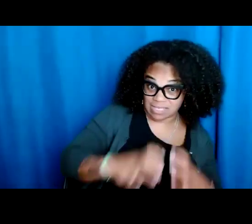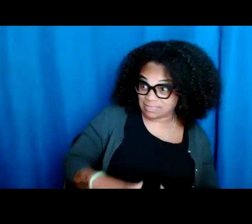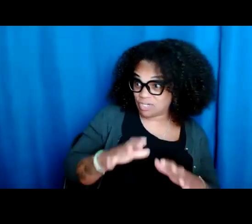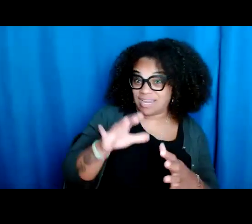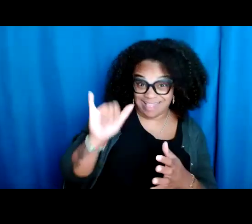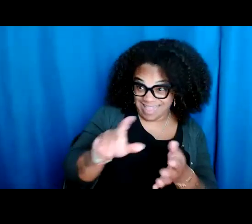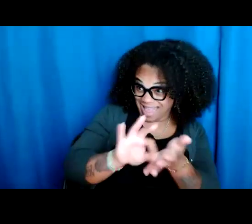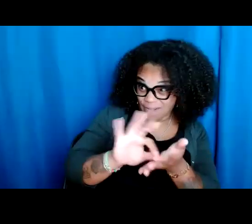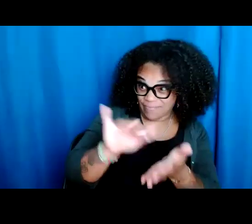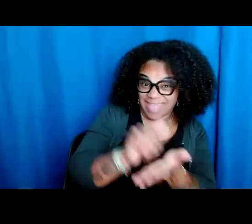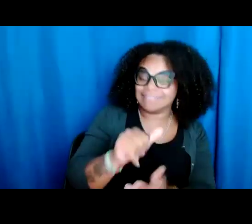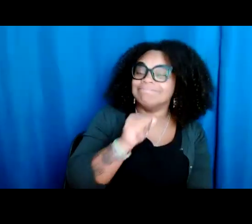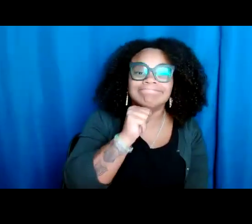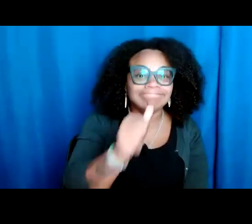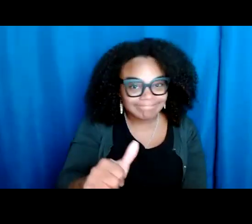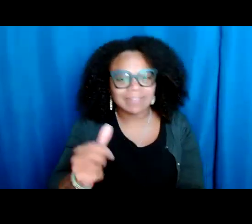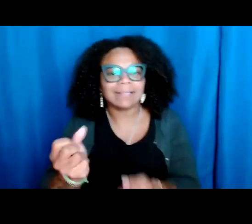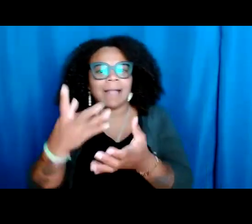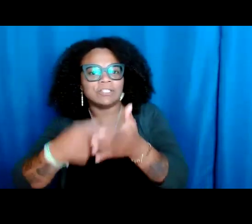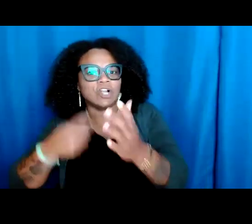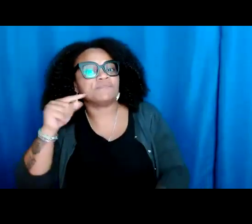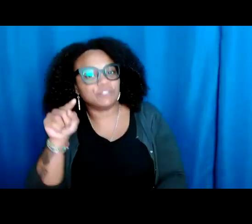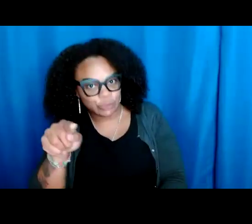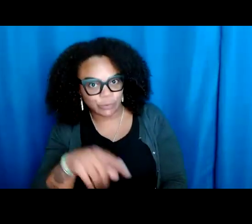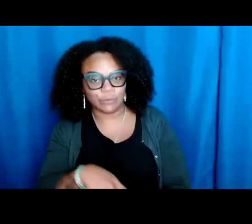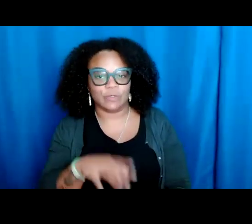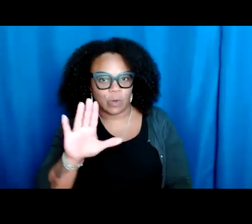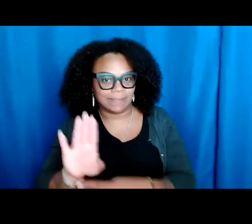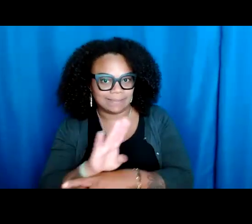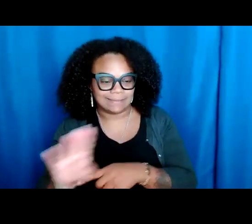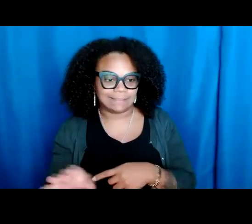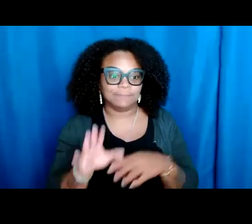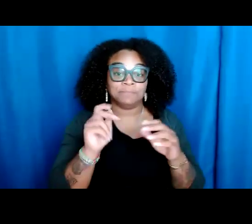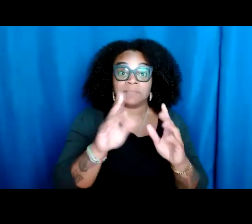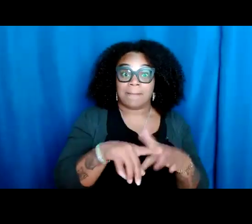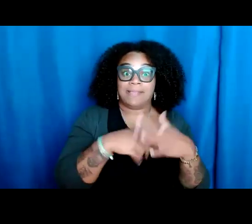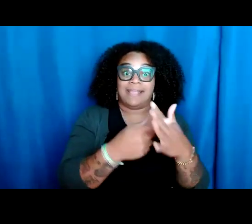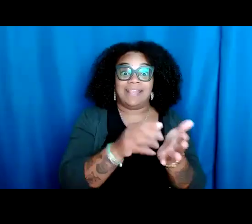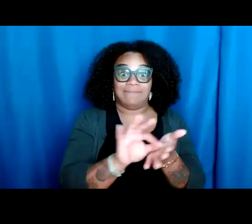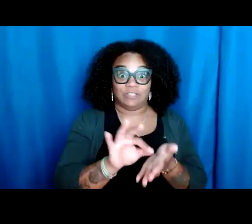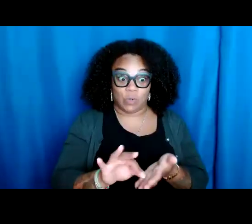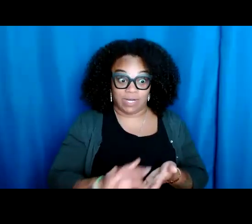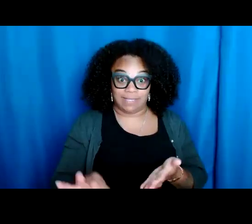So, let's look at beginning inventory. You need to have your starting-point. It is best to have this